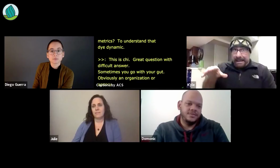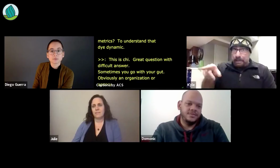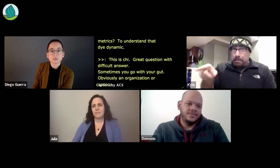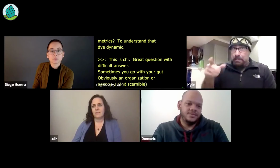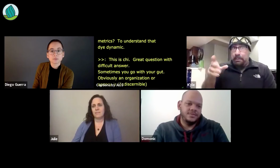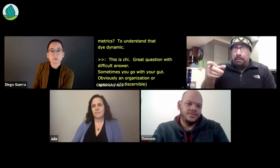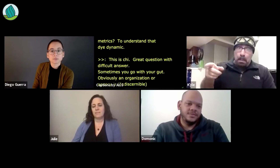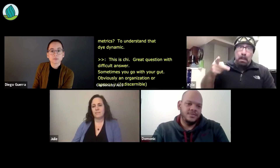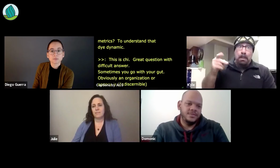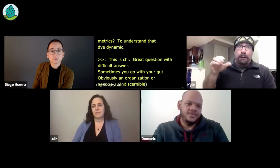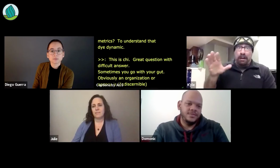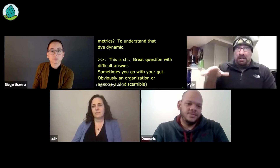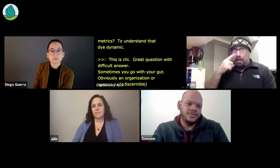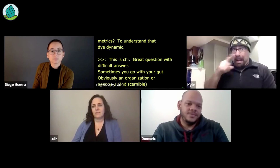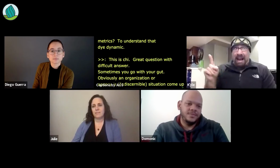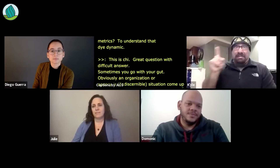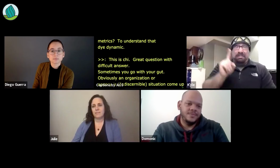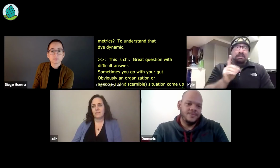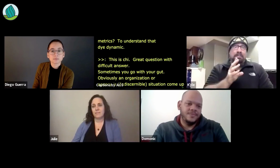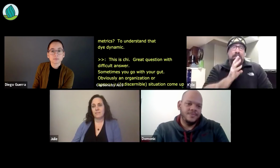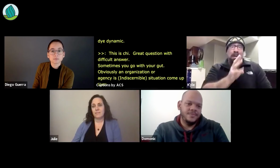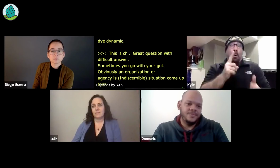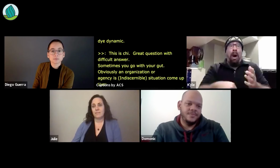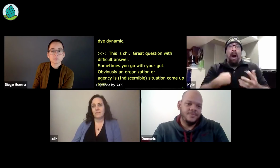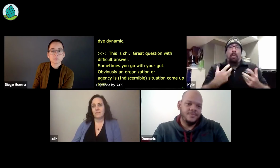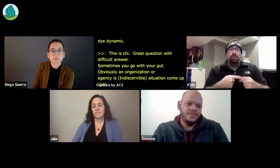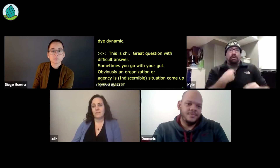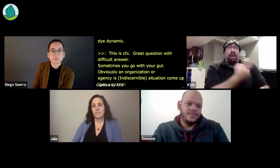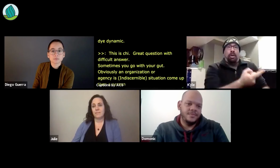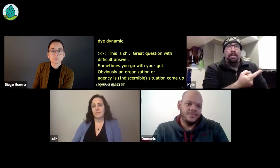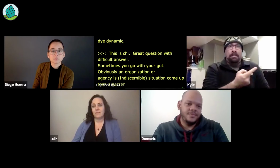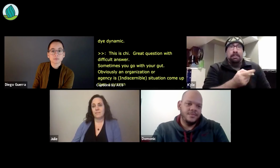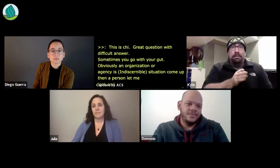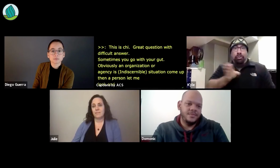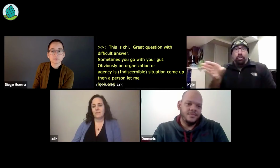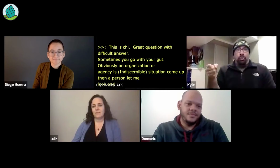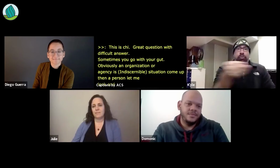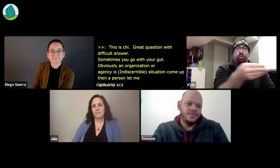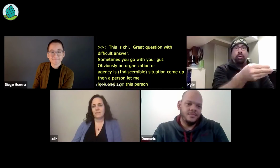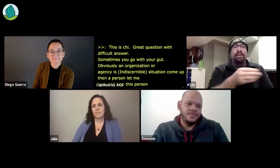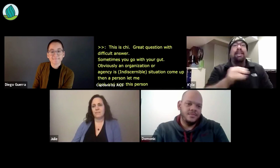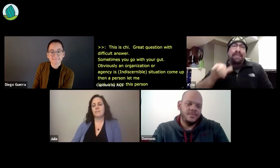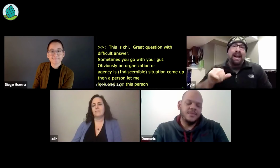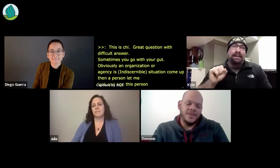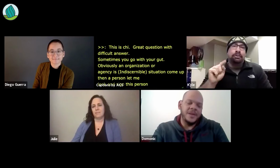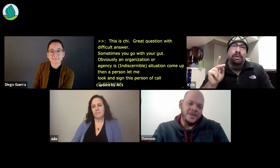Hey, could you come in and do this because I want you to tell them I don't want to tell them. That's very blatantly tokenism.